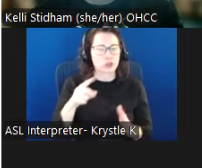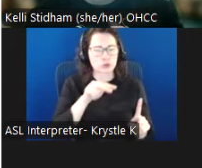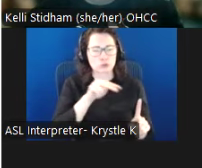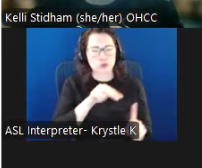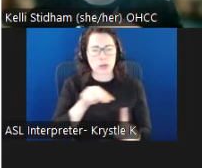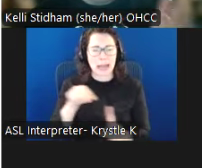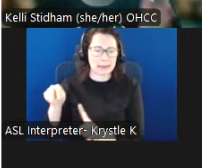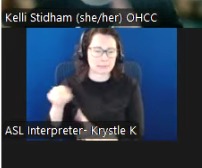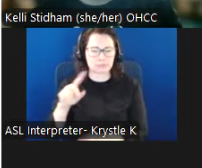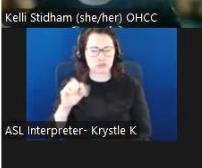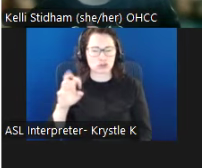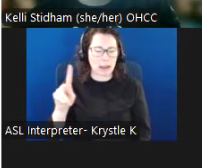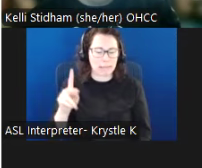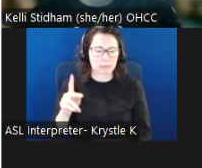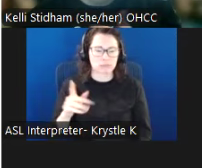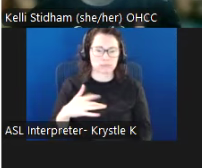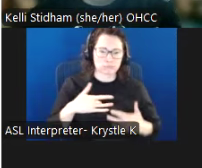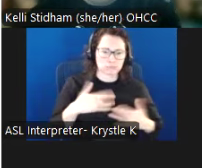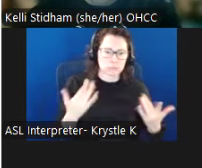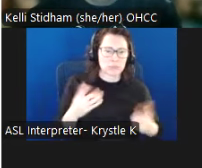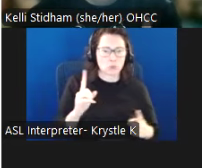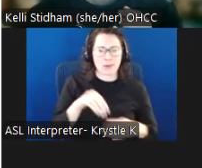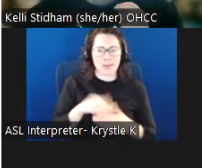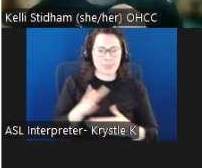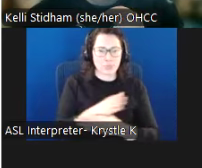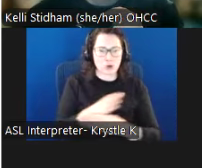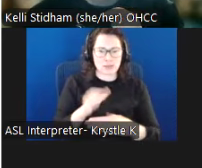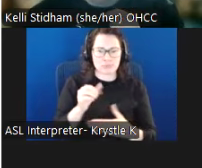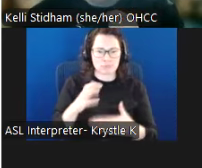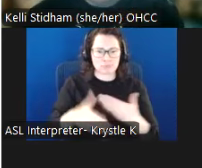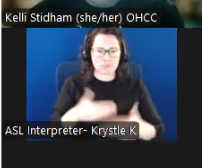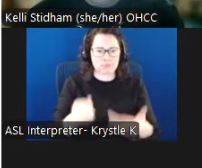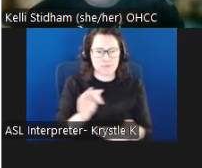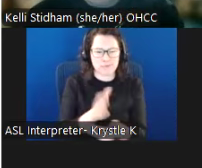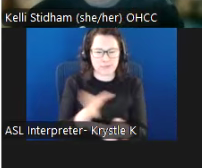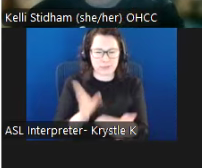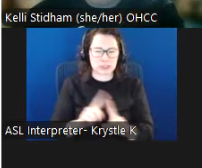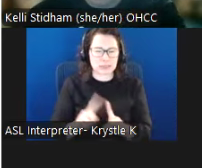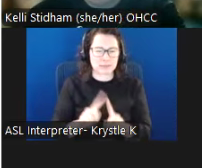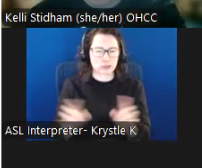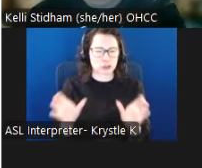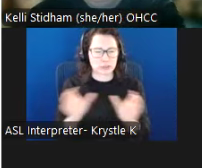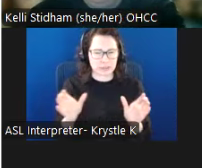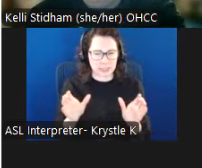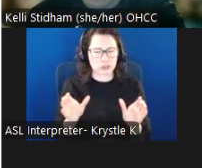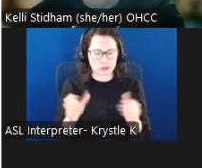it is or where you're at in the process of um the different certifications that